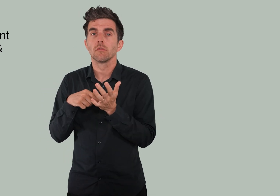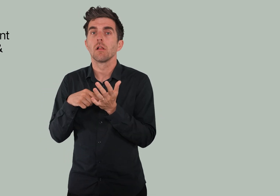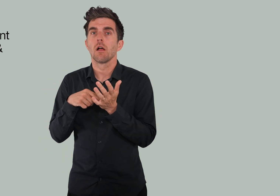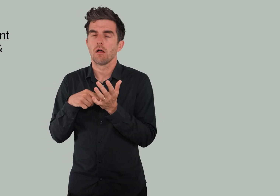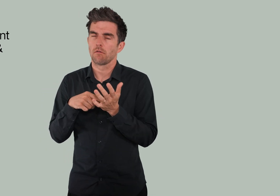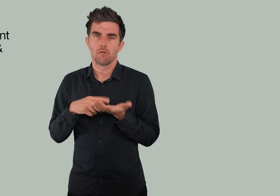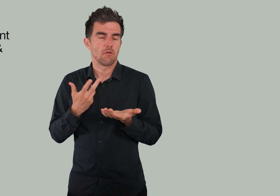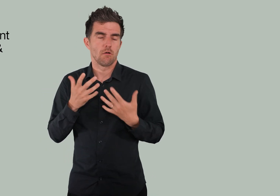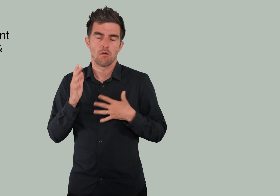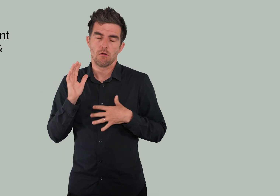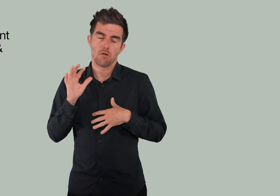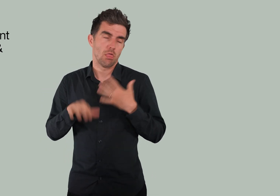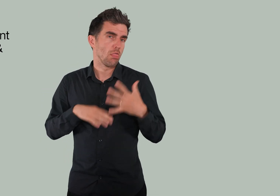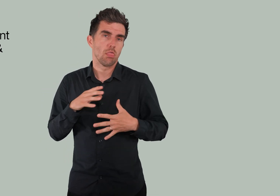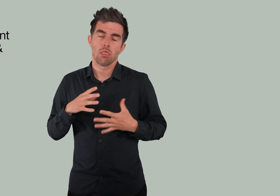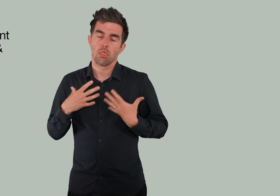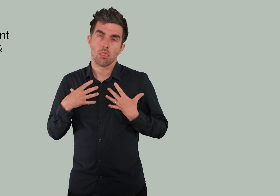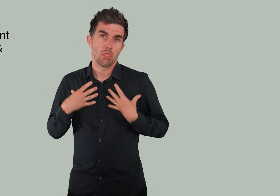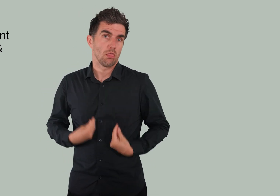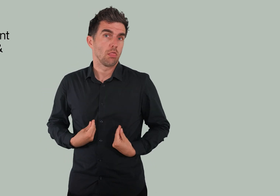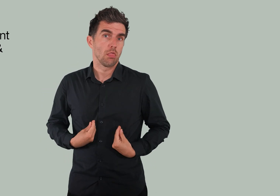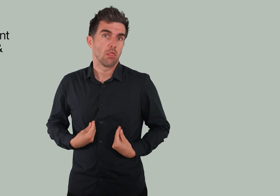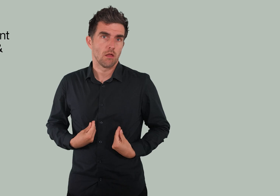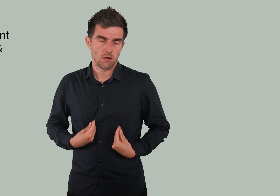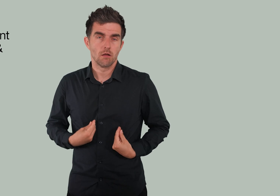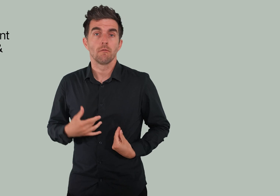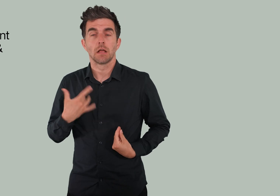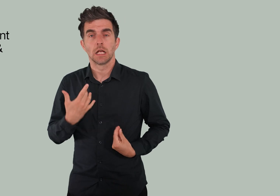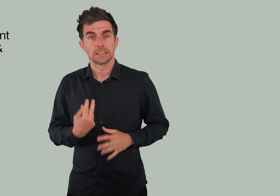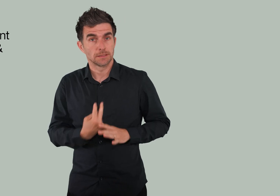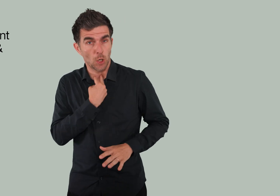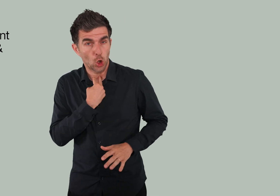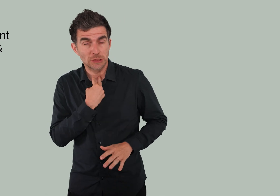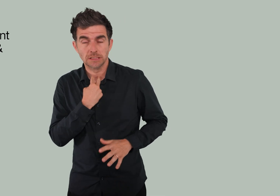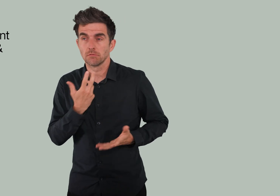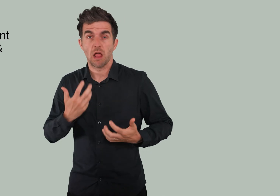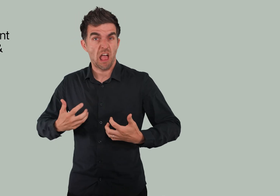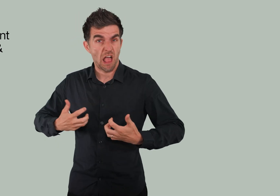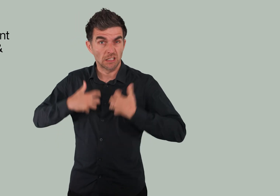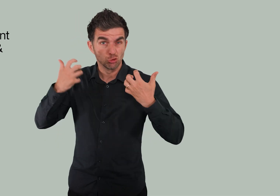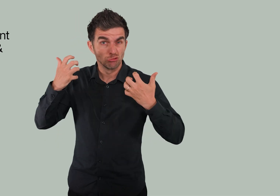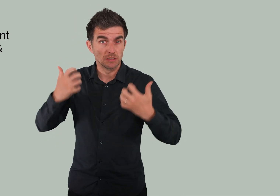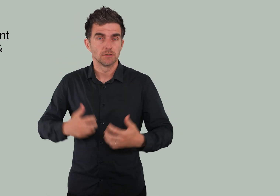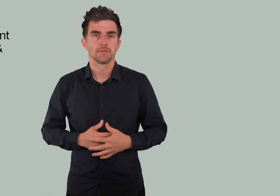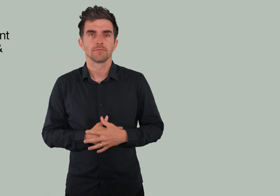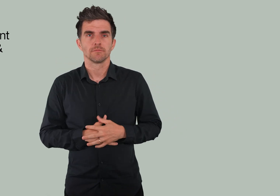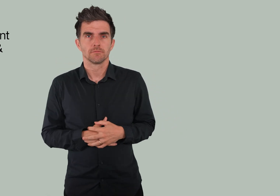receiving the letter can be demoralising, and they may feel disappointed or angry.